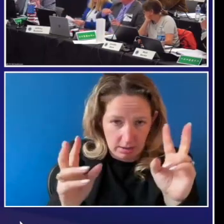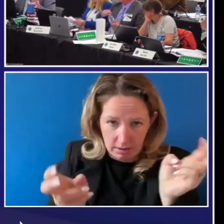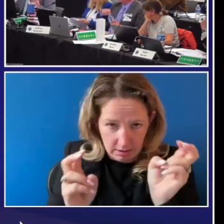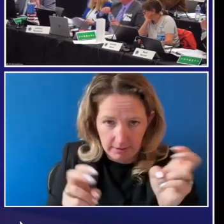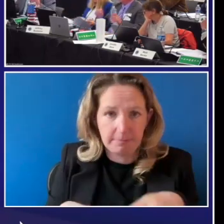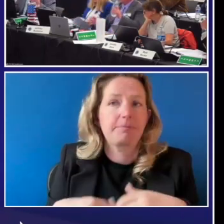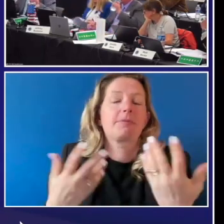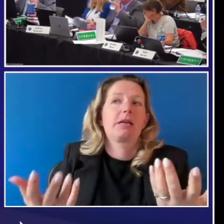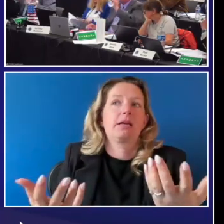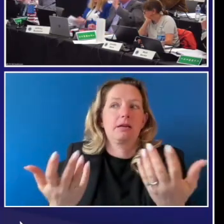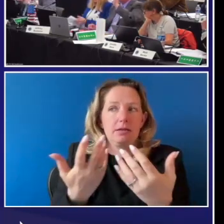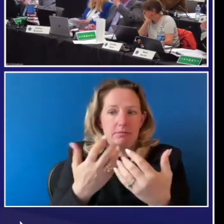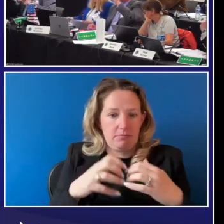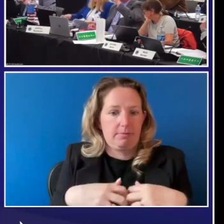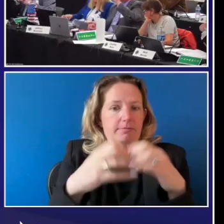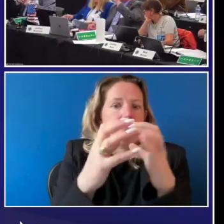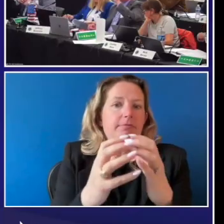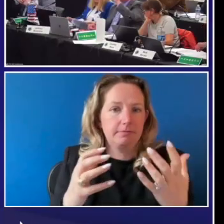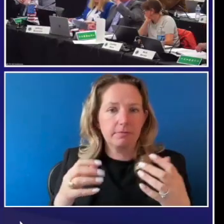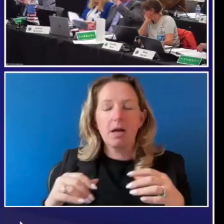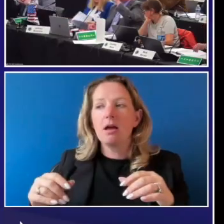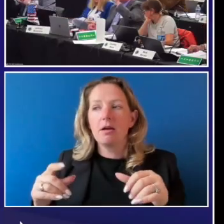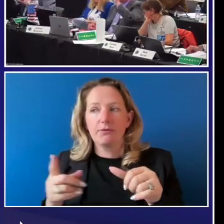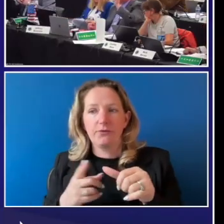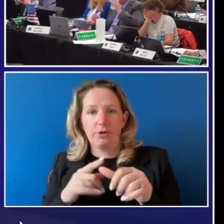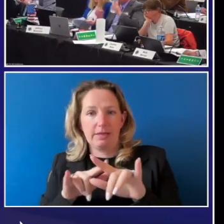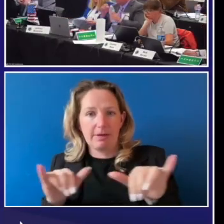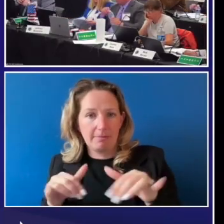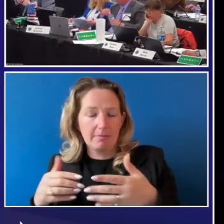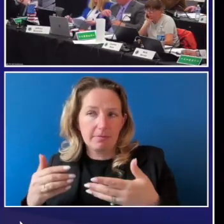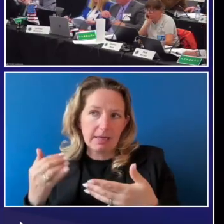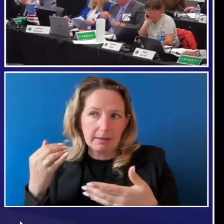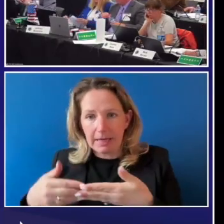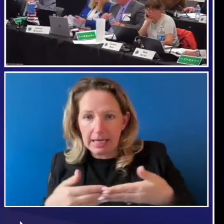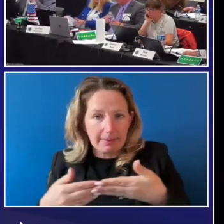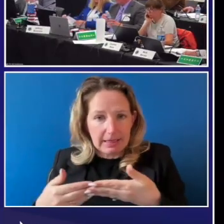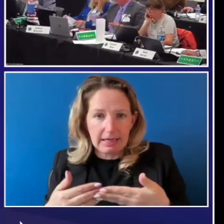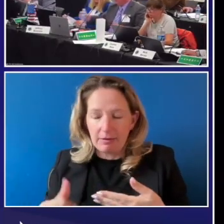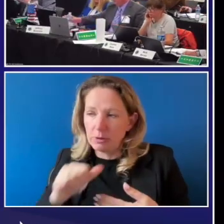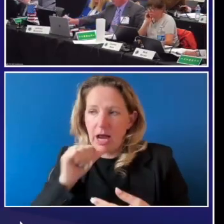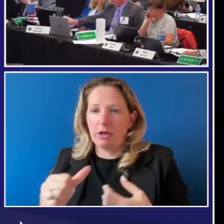So, uh, in, in, thinking about baby steps and allowing, and that's why I brought up the limiting the